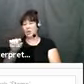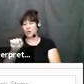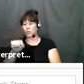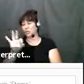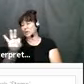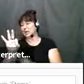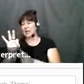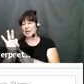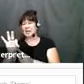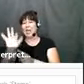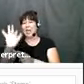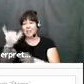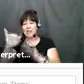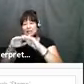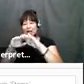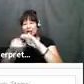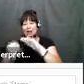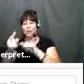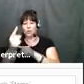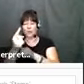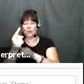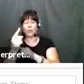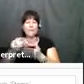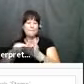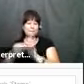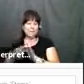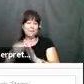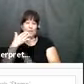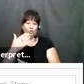less than one, which is a good sign suggesting decreasing spread.